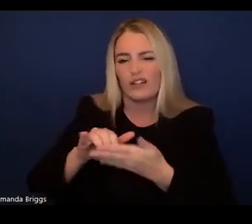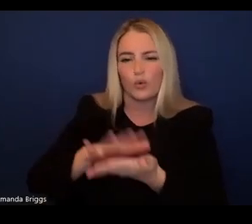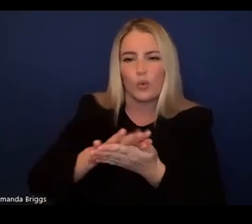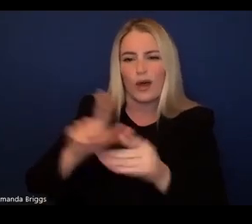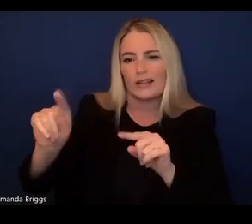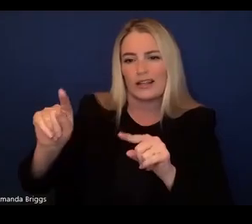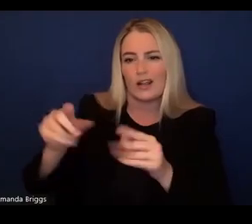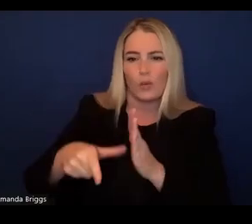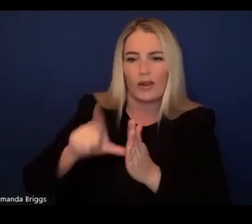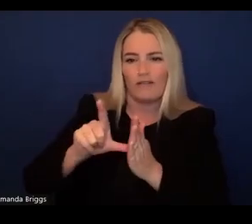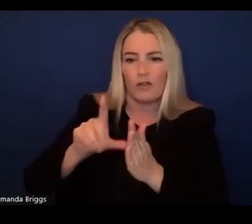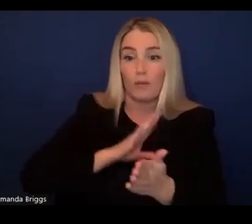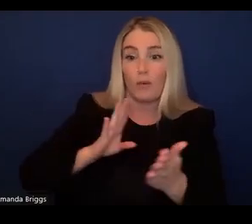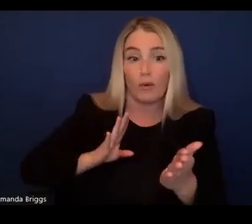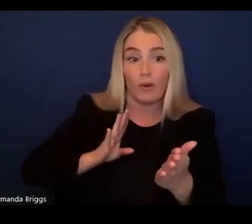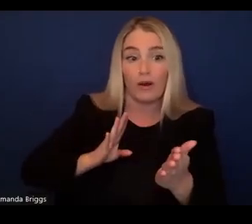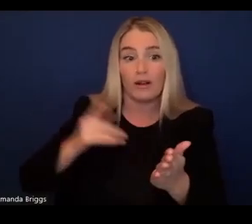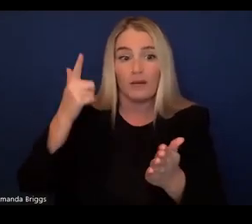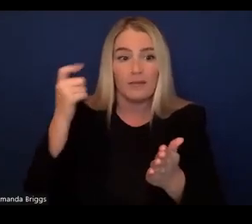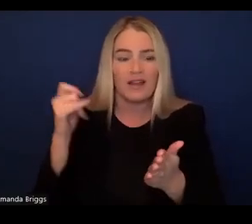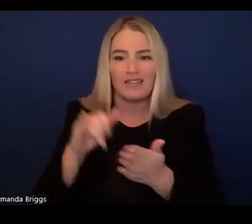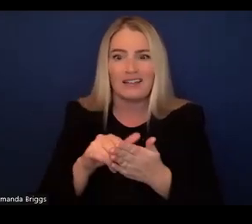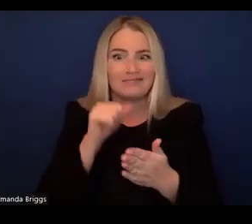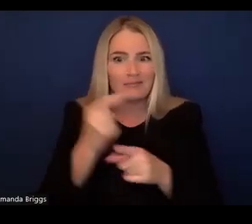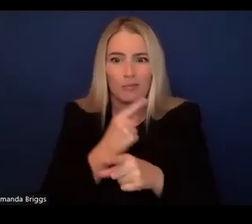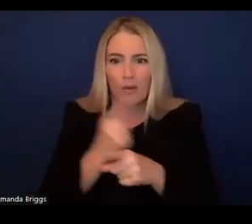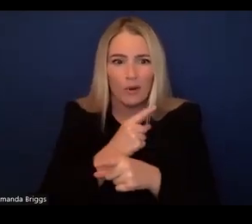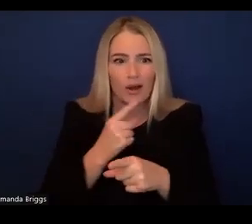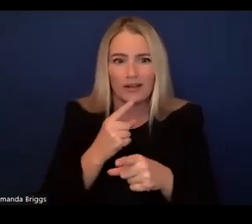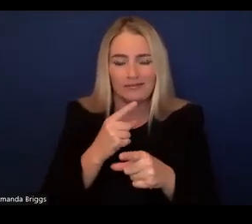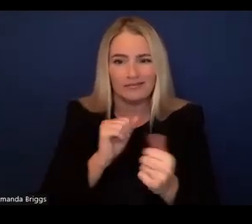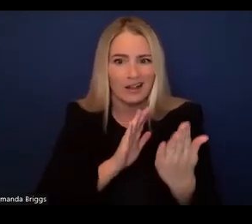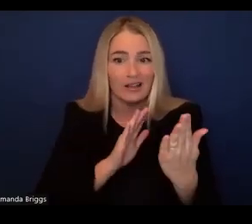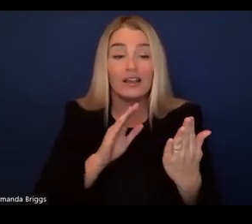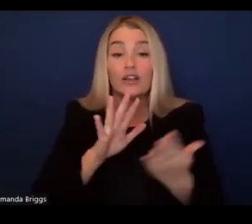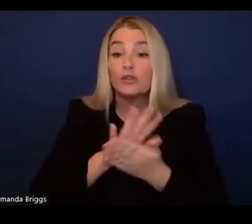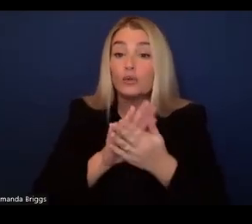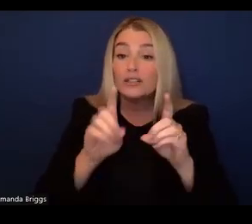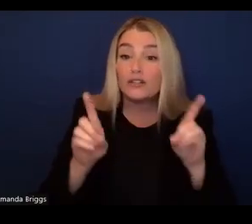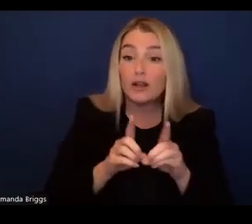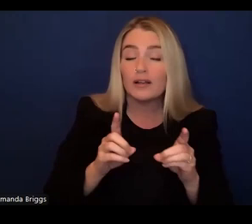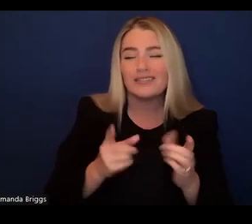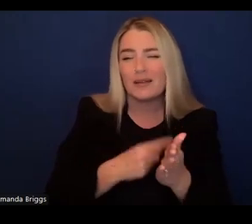And due to inappropriate discipline tactics with school districts may try to just push the student out of the school.